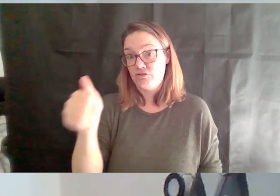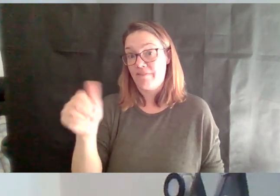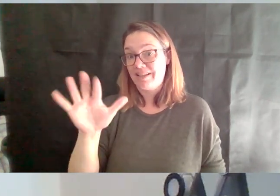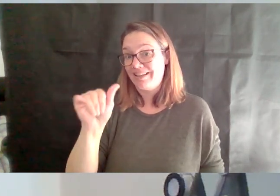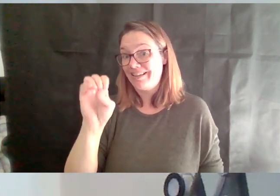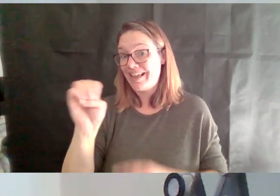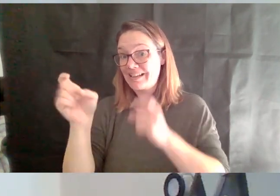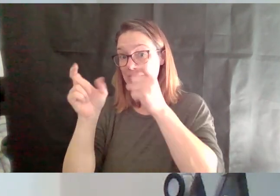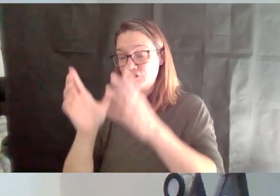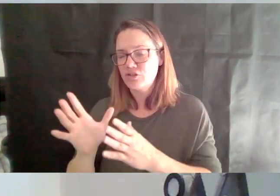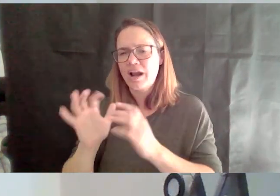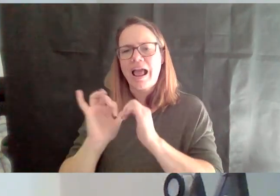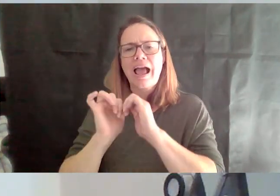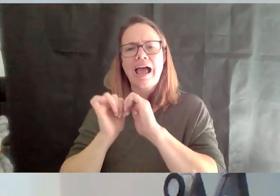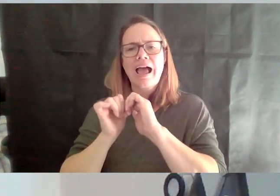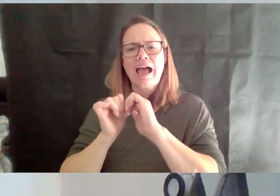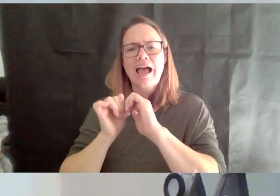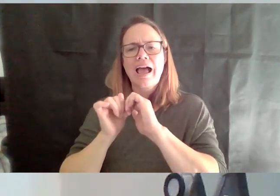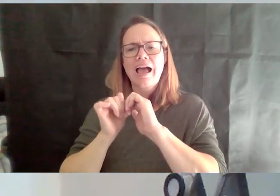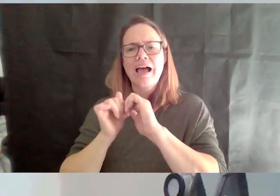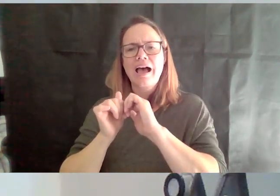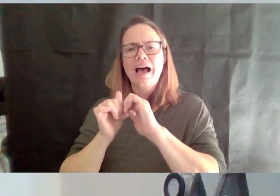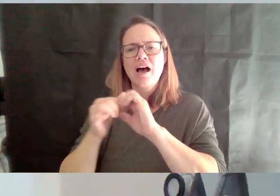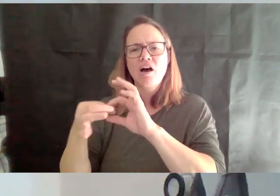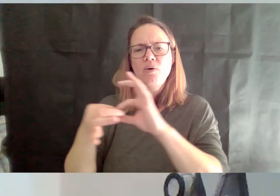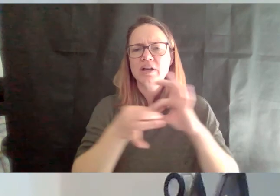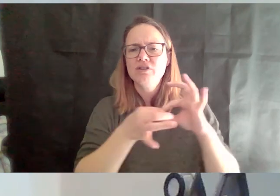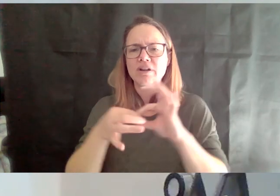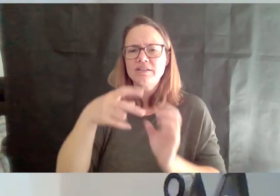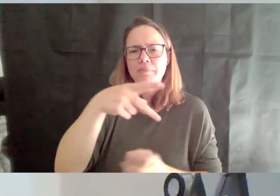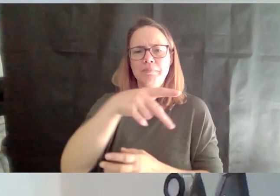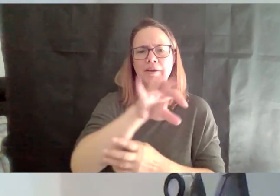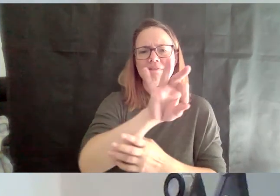like to interact with PFS, and how is it different now that you're on the other side?